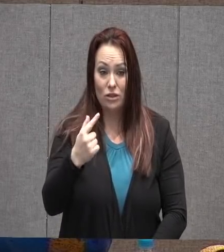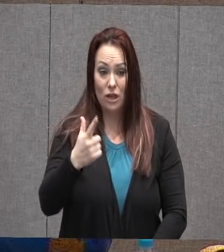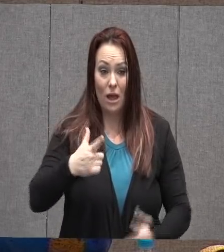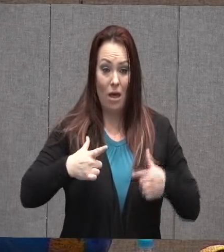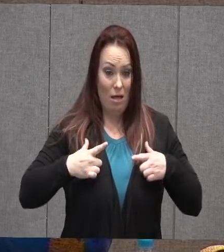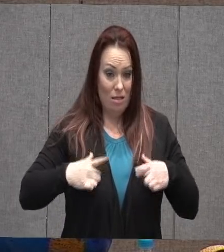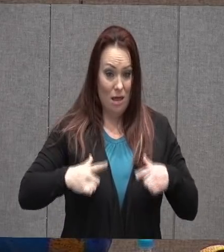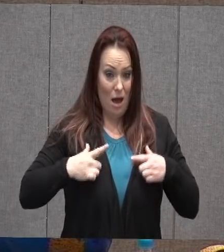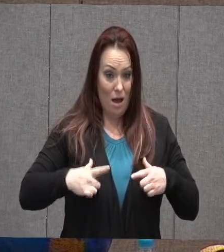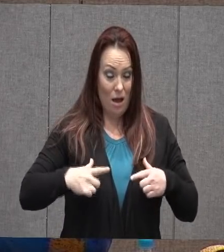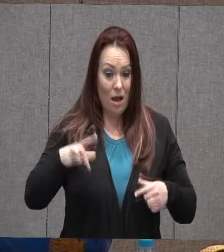U-N-G, lung, ung.